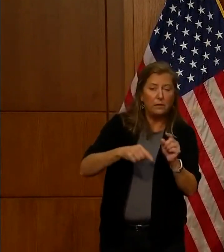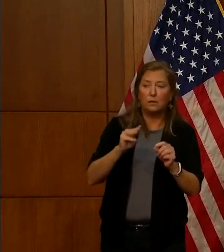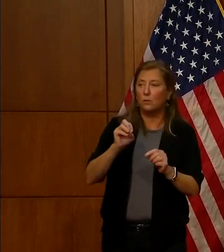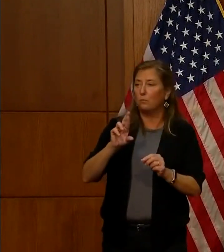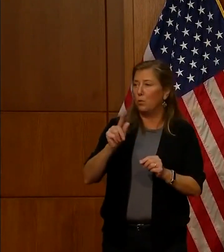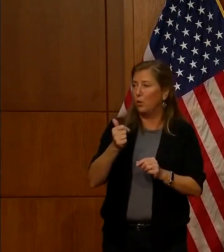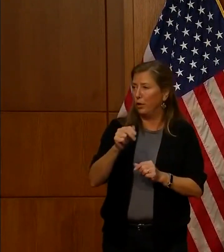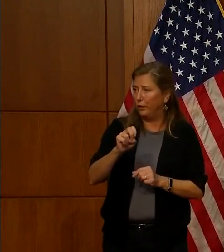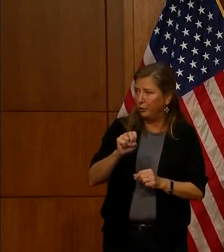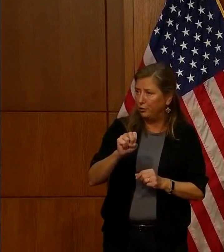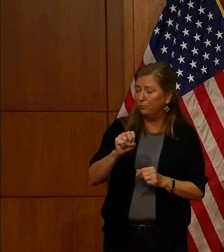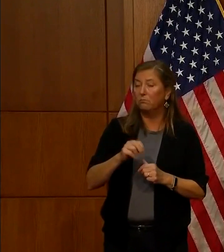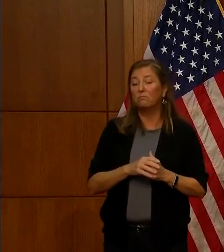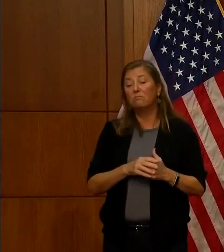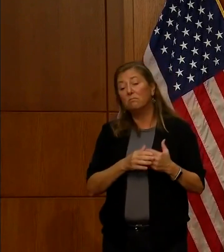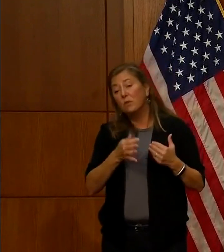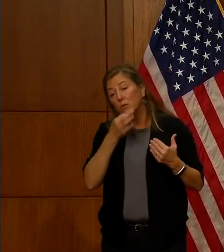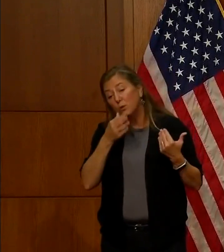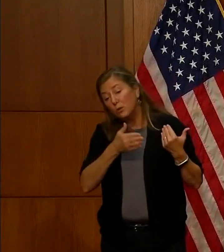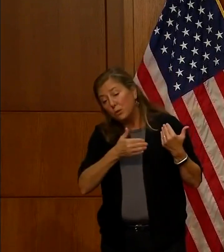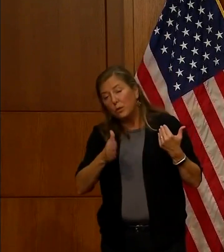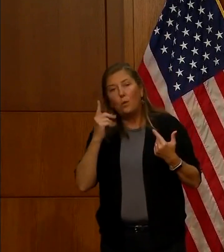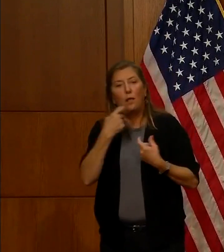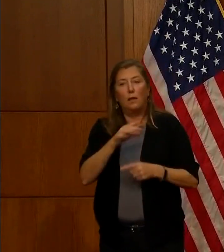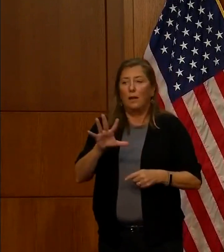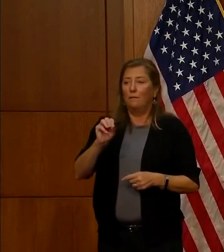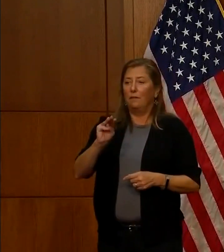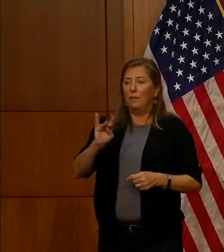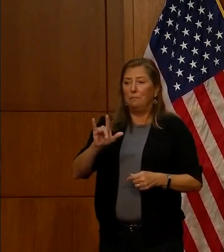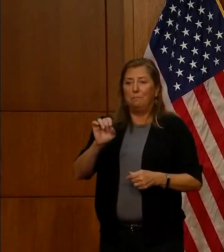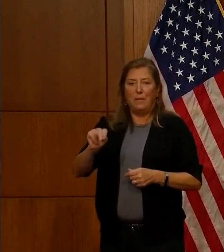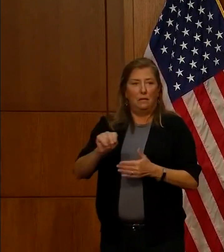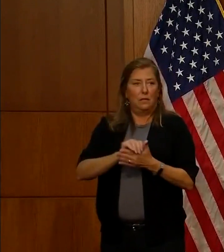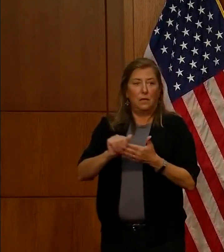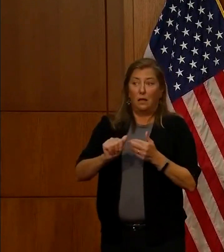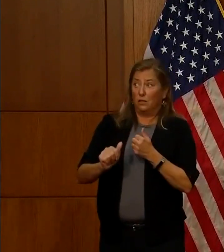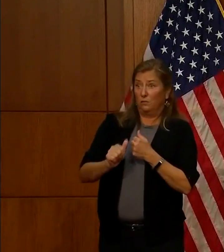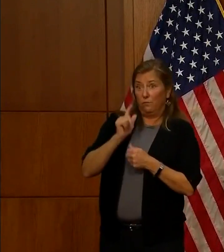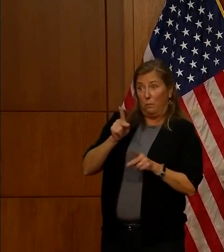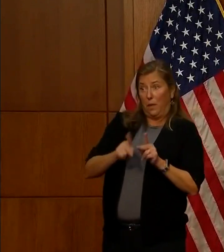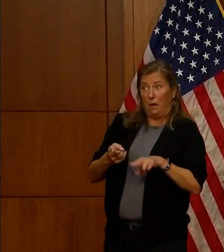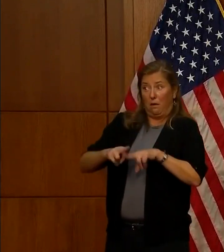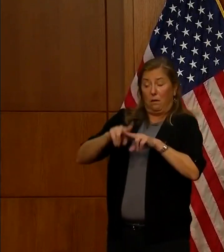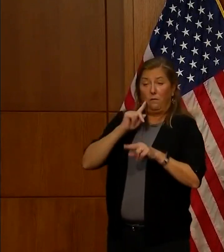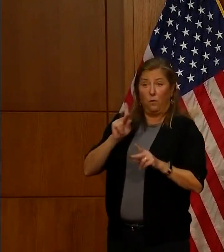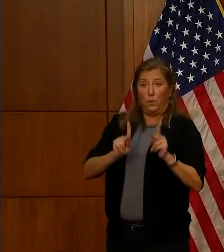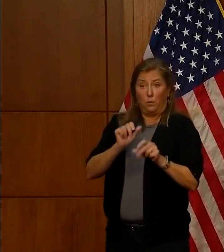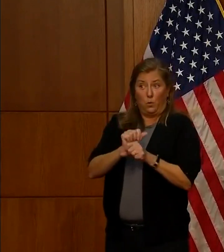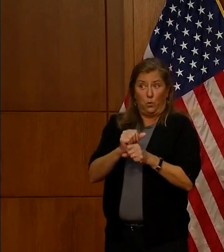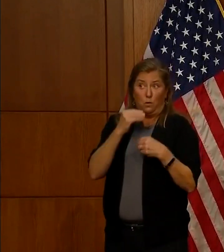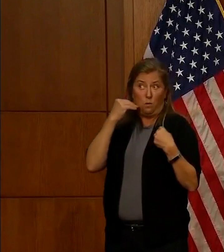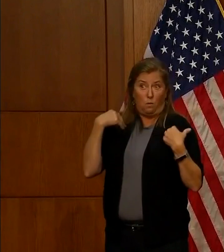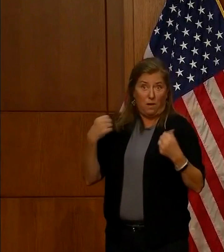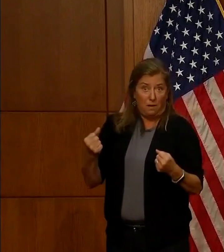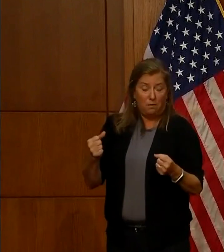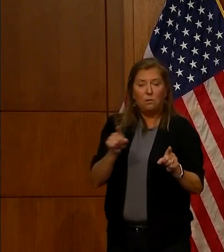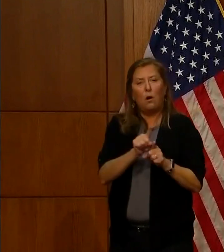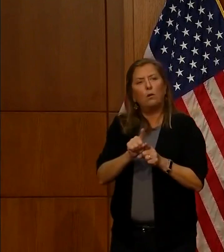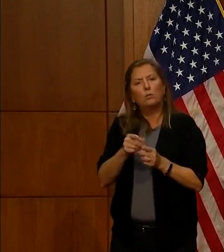RELIEF PROGRAM. IN THE COMING DAYS WE'LL BE ANNOUNCING AT LEAST FIFTY MILLION DOLLARS FOR